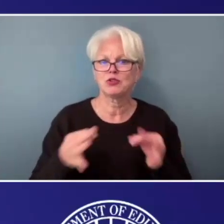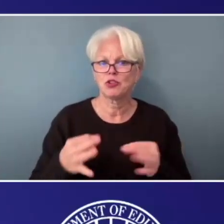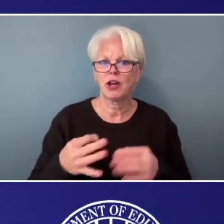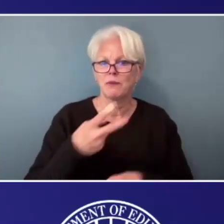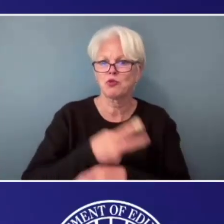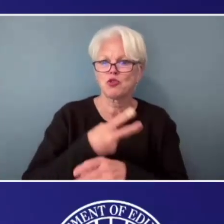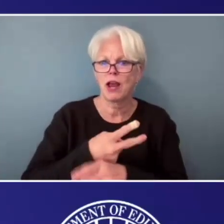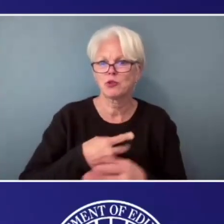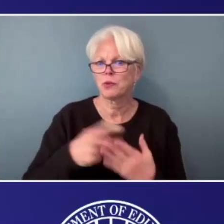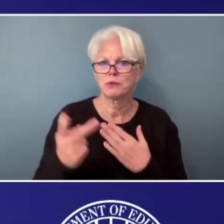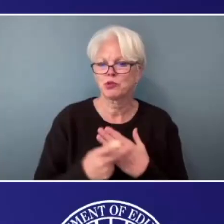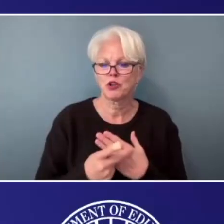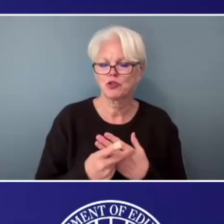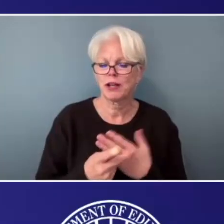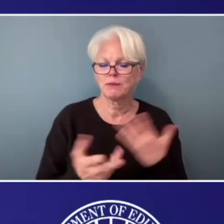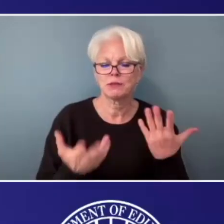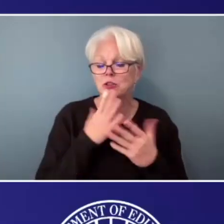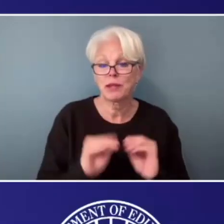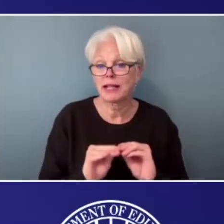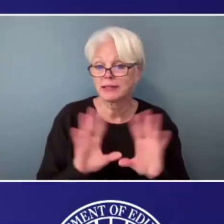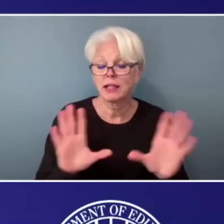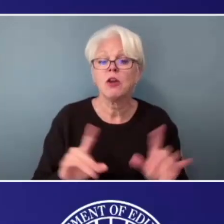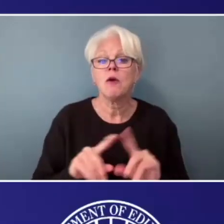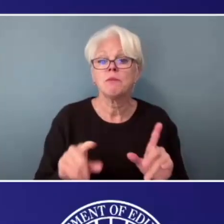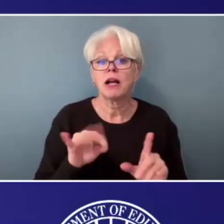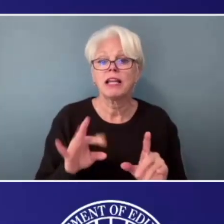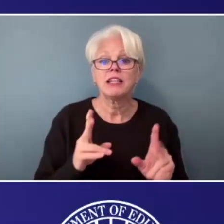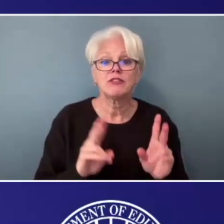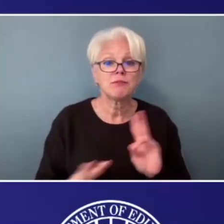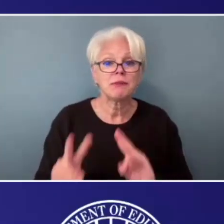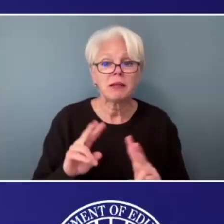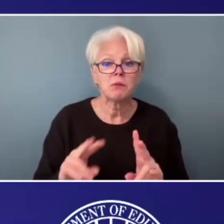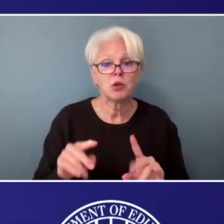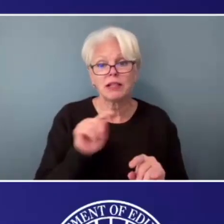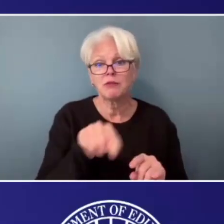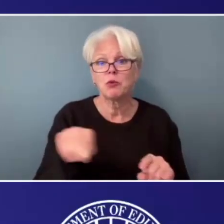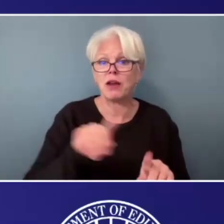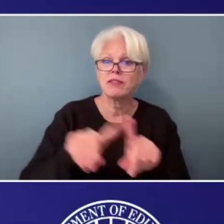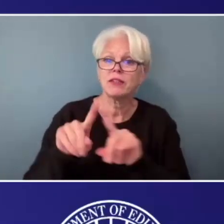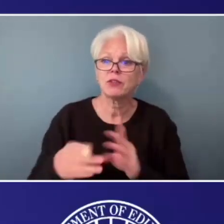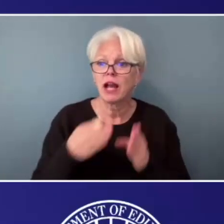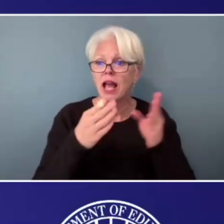So it's clear, but I mean, if folks have other suggestions on how we can do a carve out there,